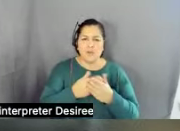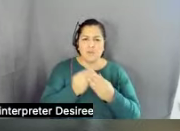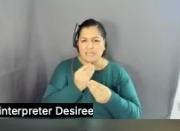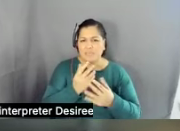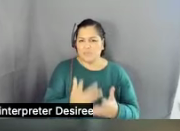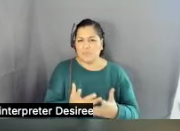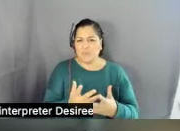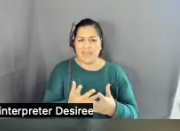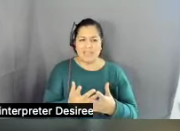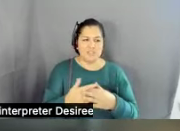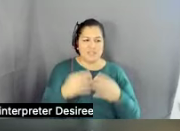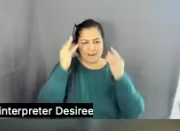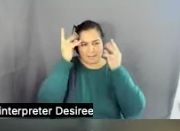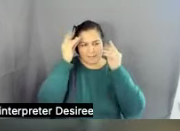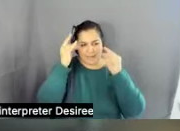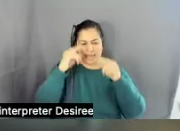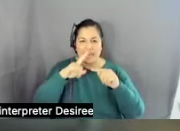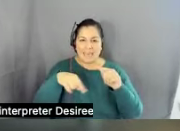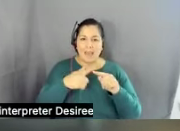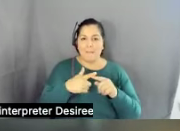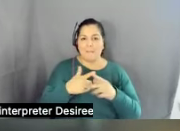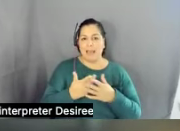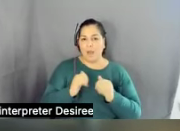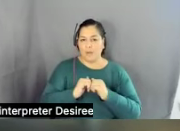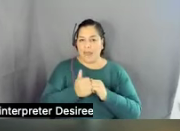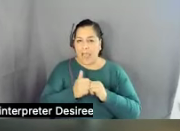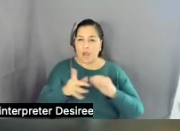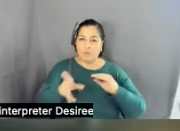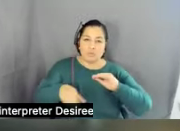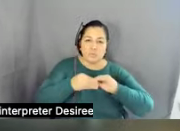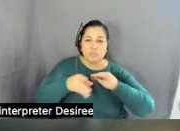and thinking about, contributing to new knowledge, especially as,